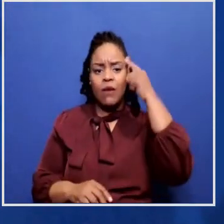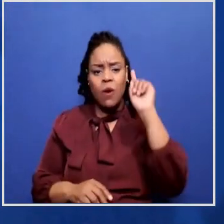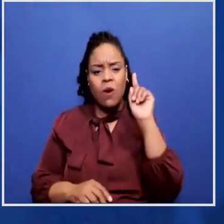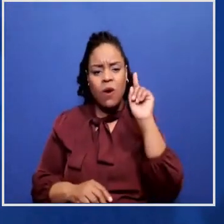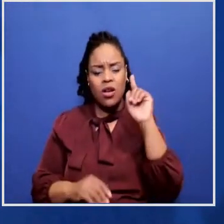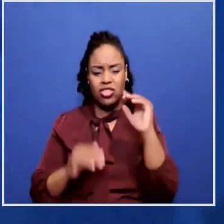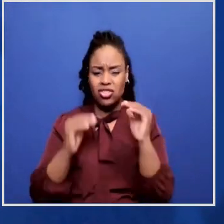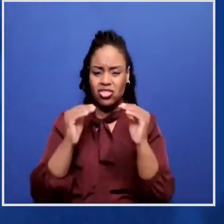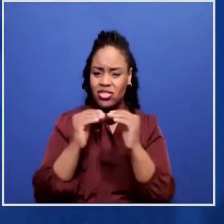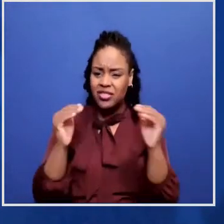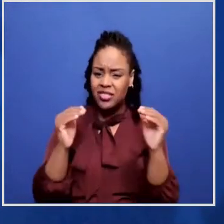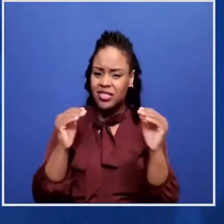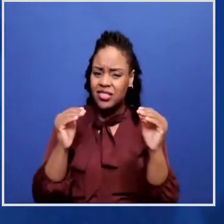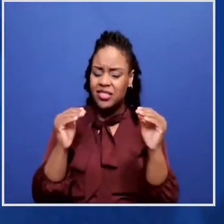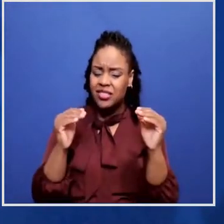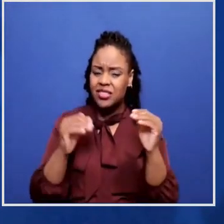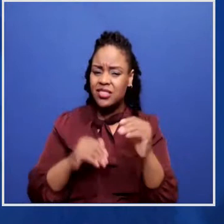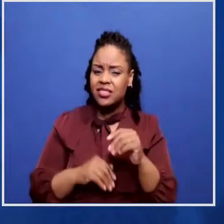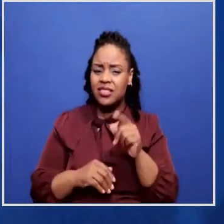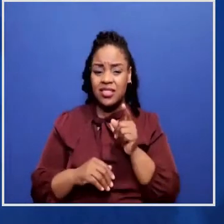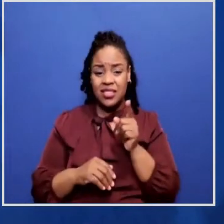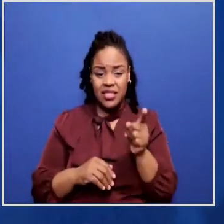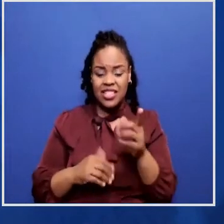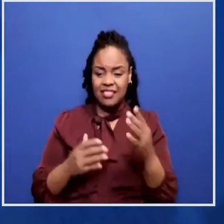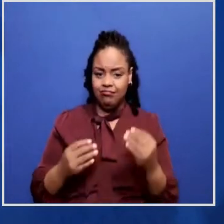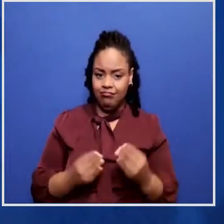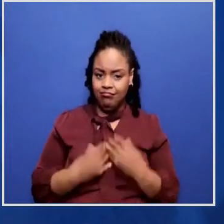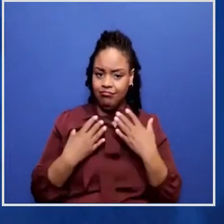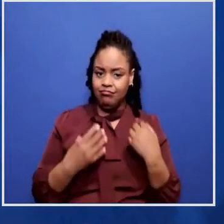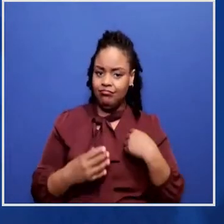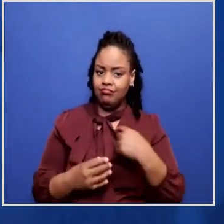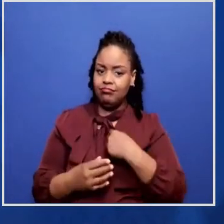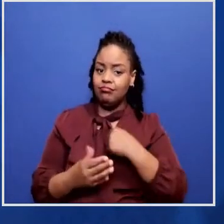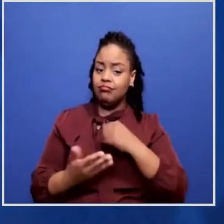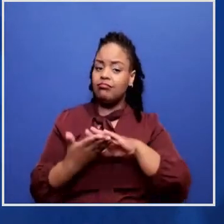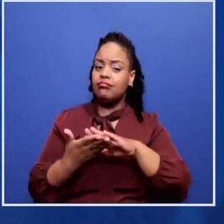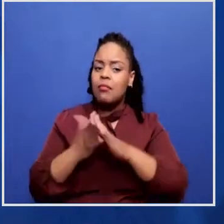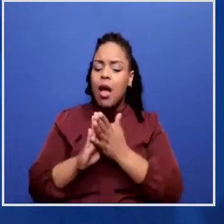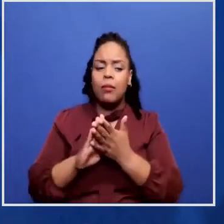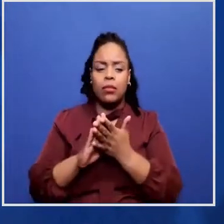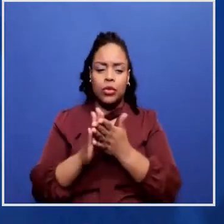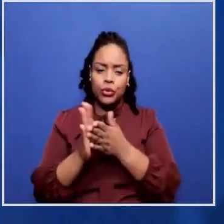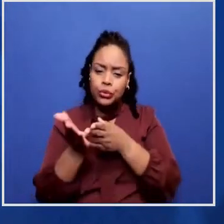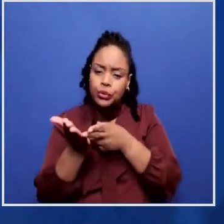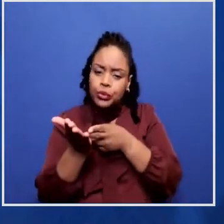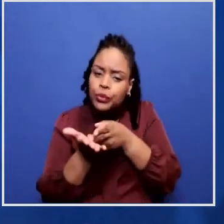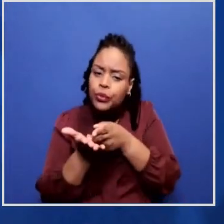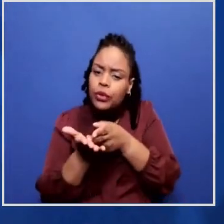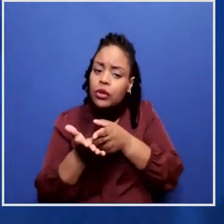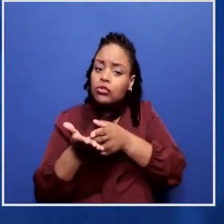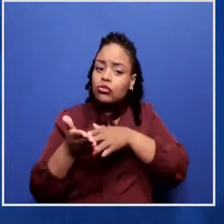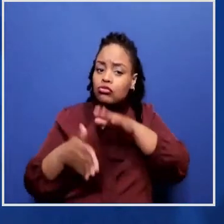JUSTICE, FOR RIGHTEOUSNESS, AND FOR PEACE.